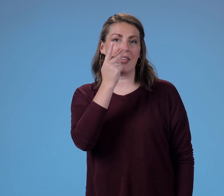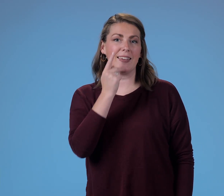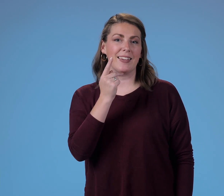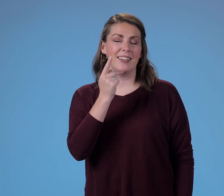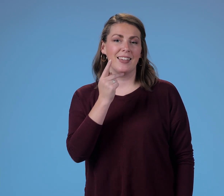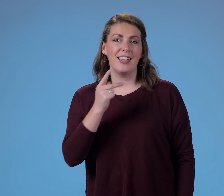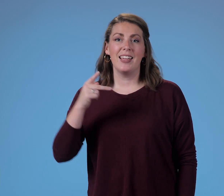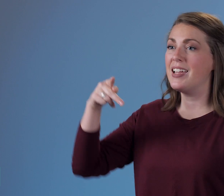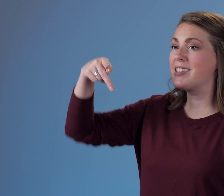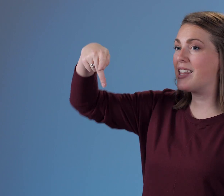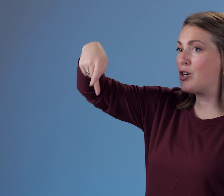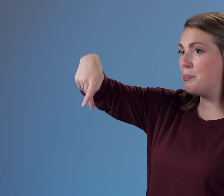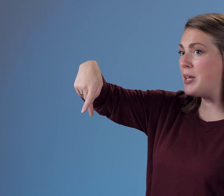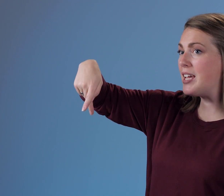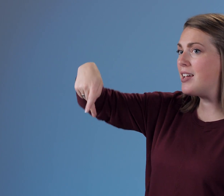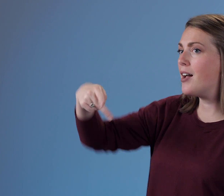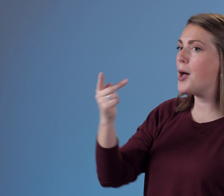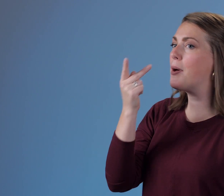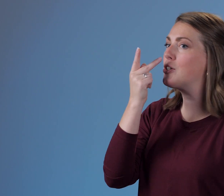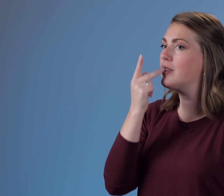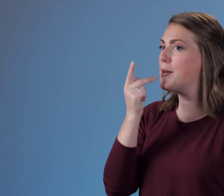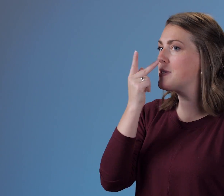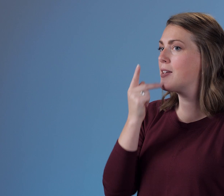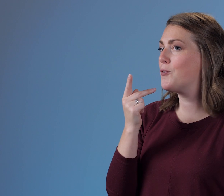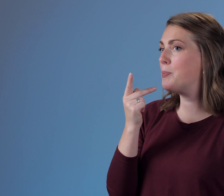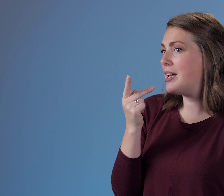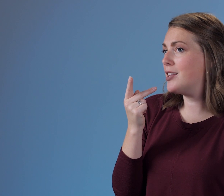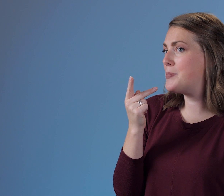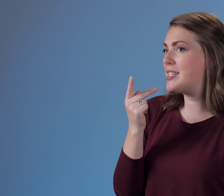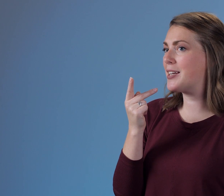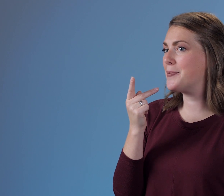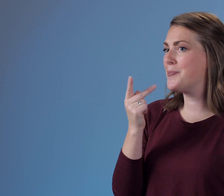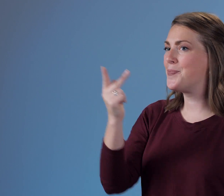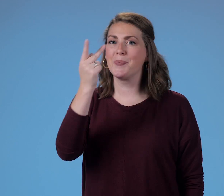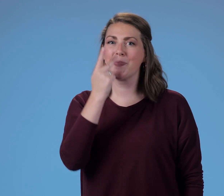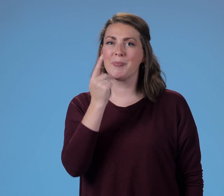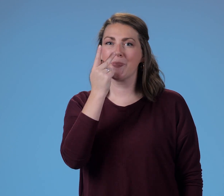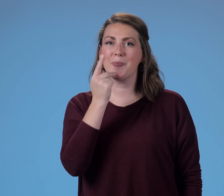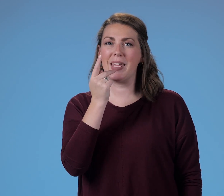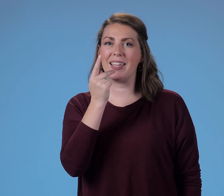Pink Its the letter p up on your lips for pink lipstick. Pink